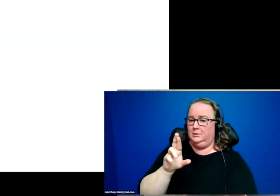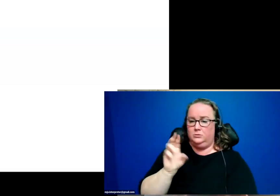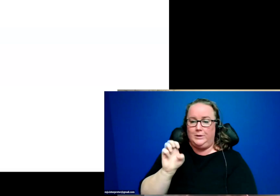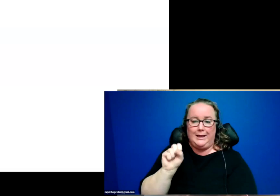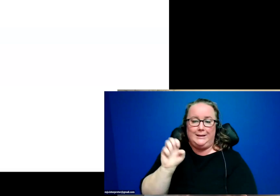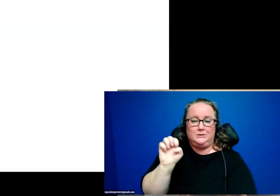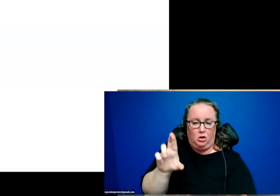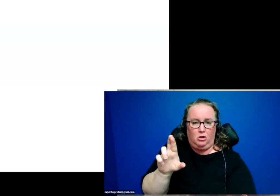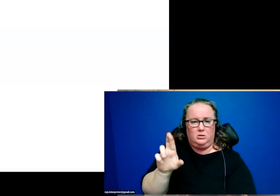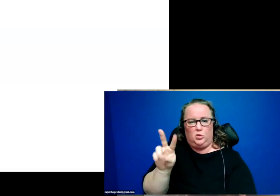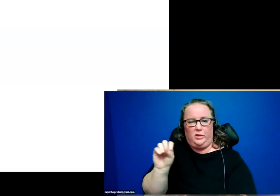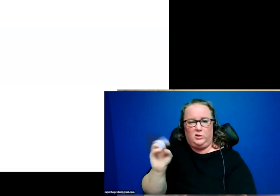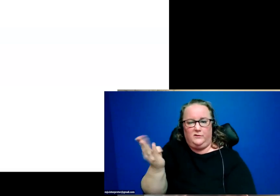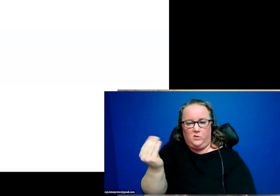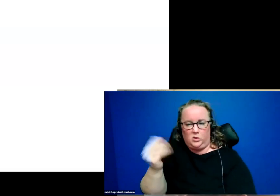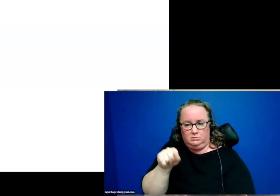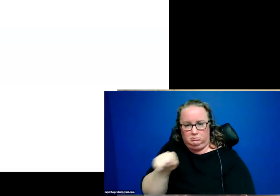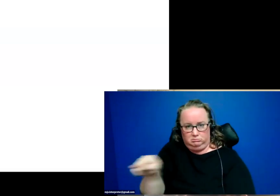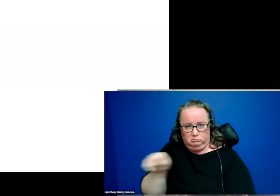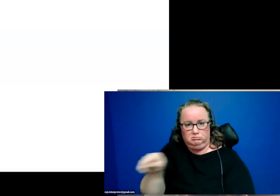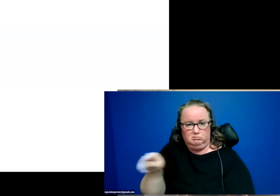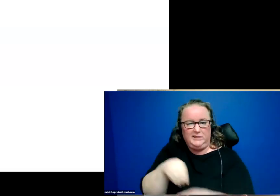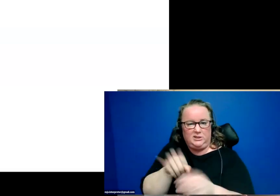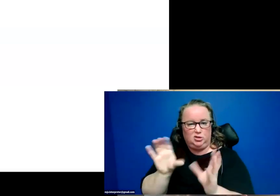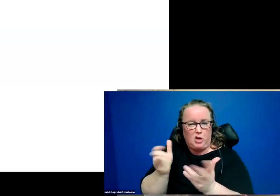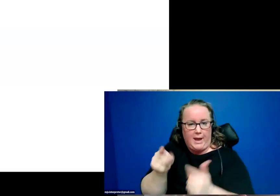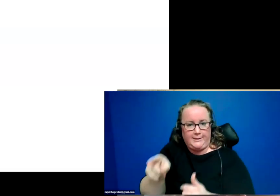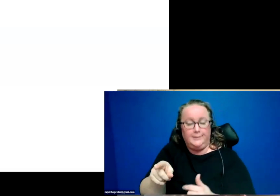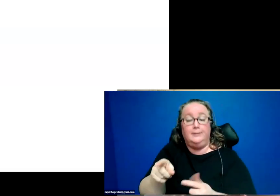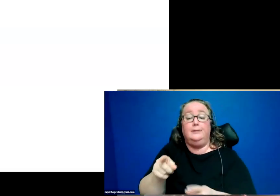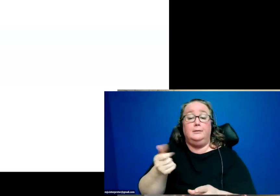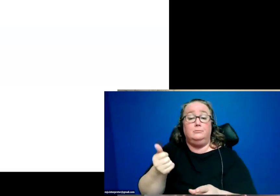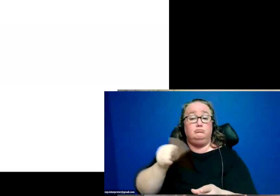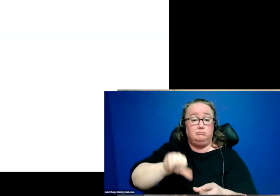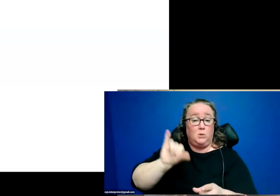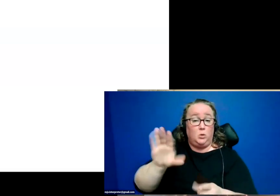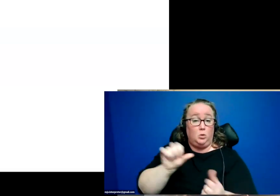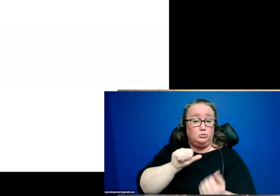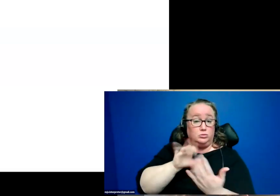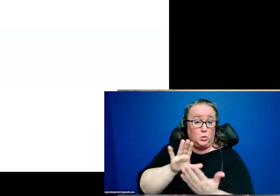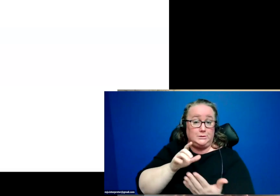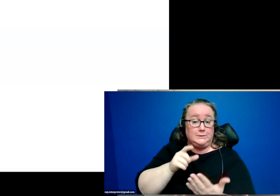in the chat, rejecting that approach, insisting on